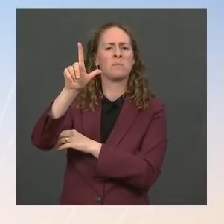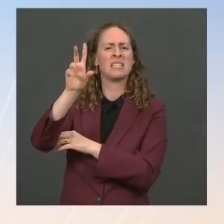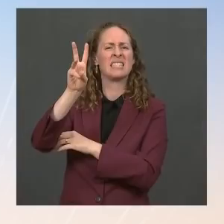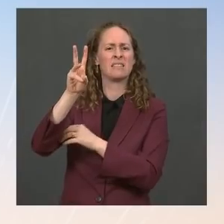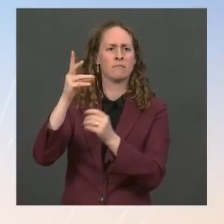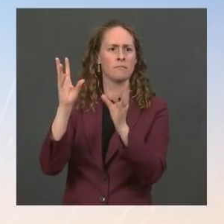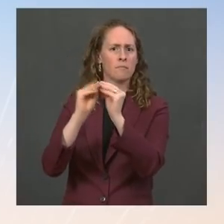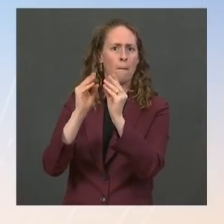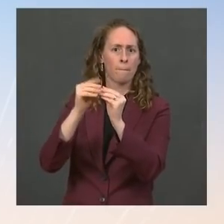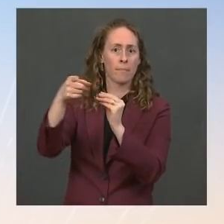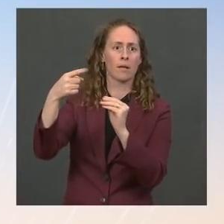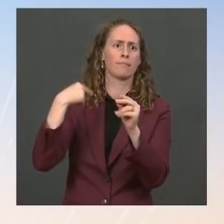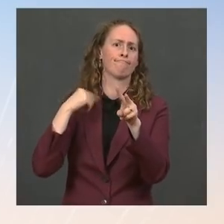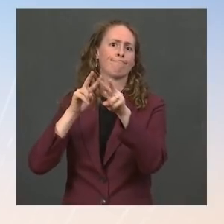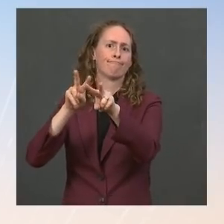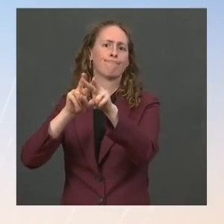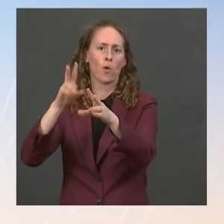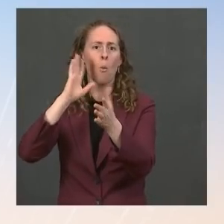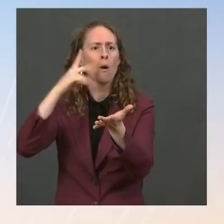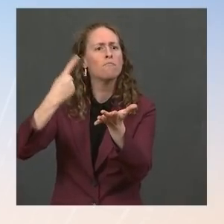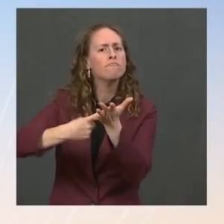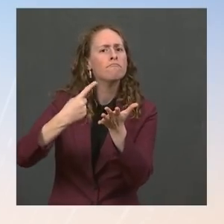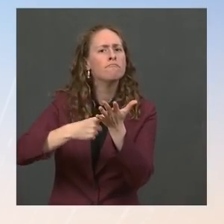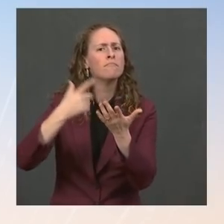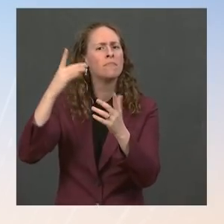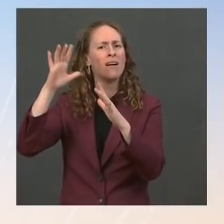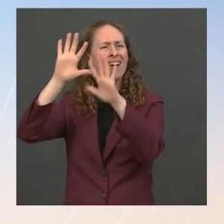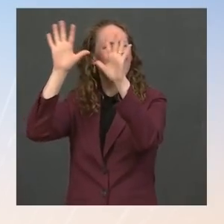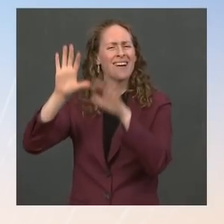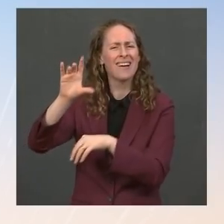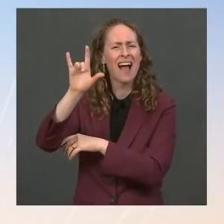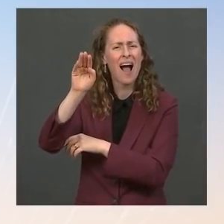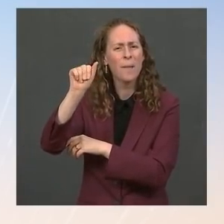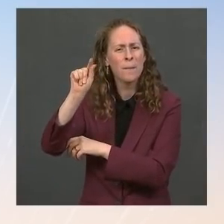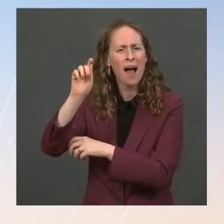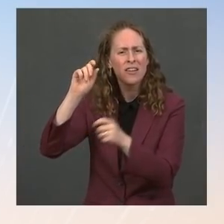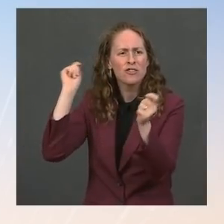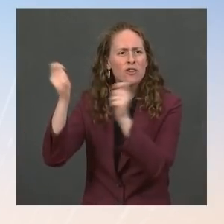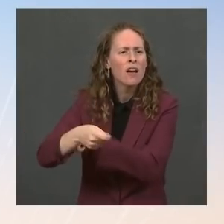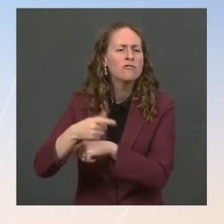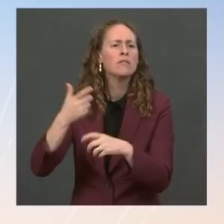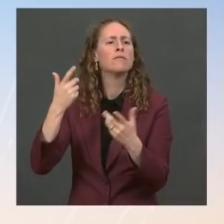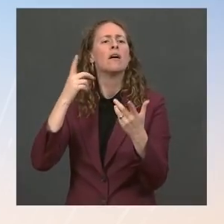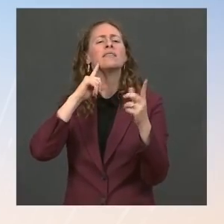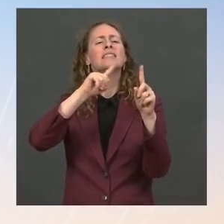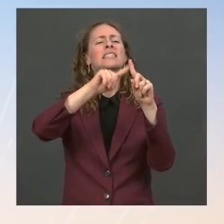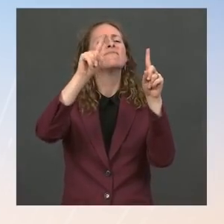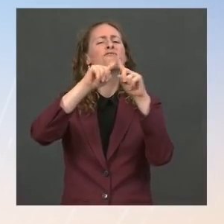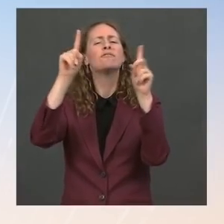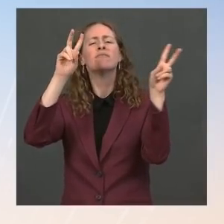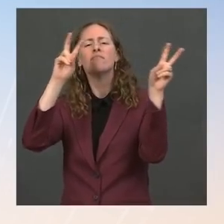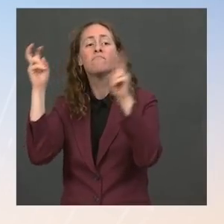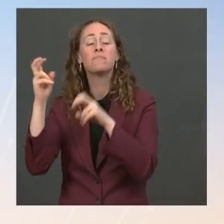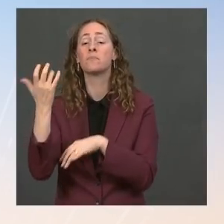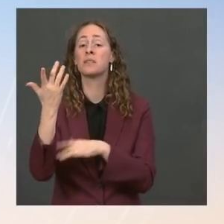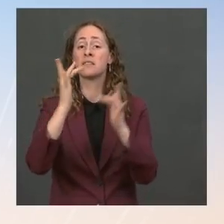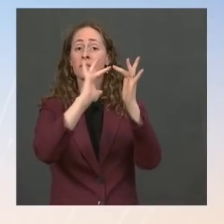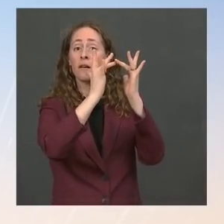and against threats from cybersecurity -- ranging from cybersecurity to emerging technologies and terrorism. Finally, he will also reaffirm